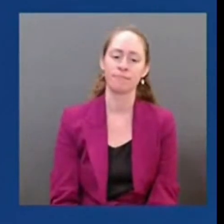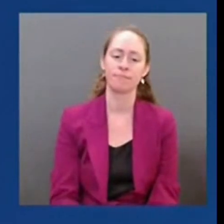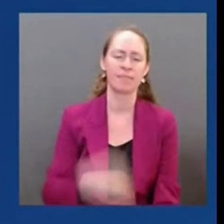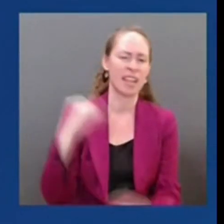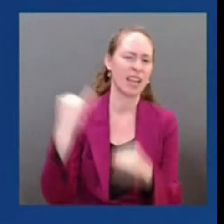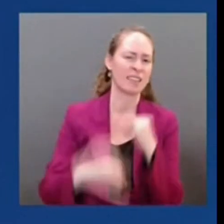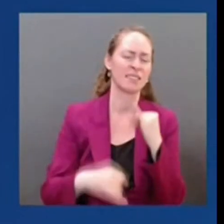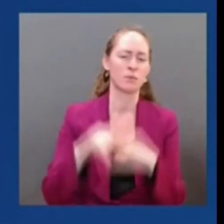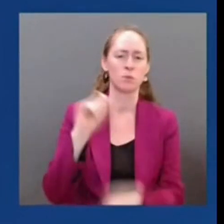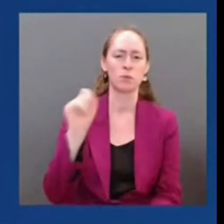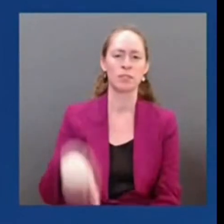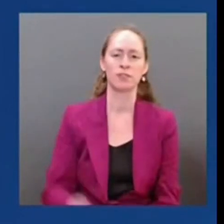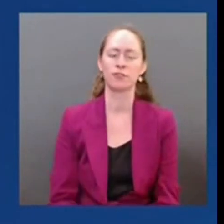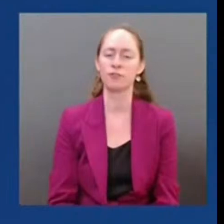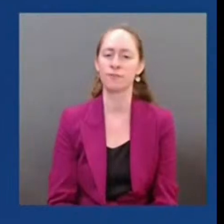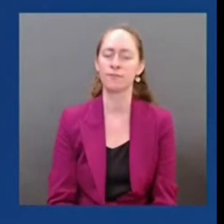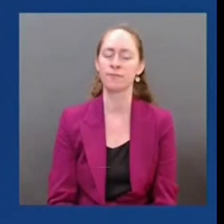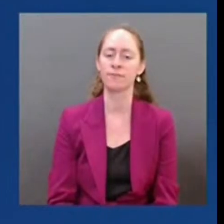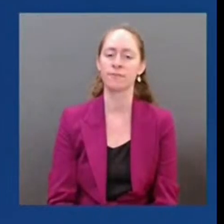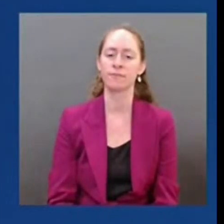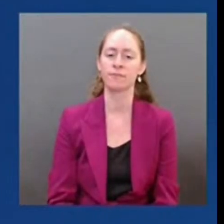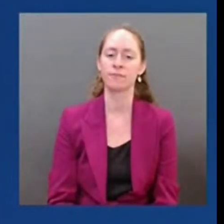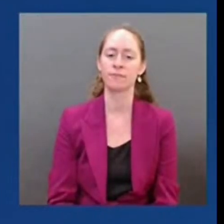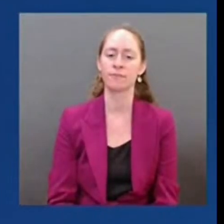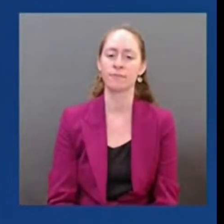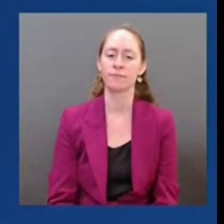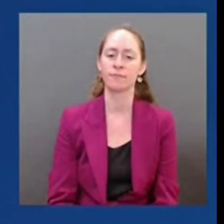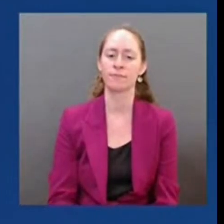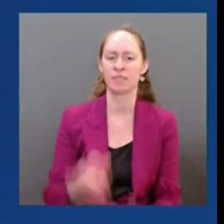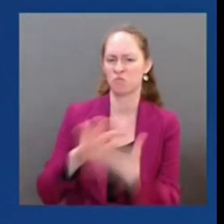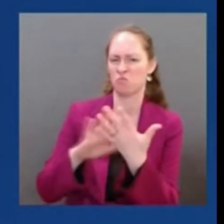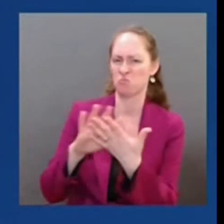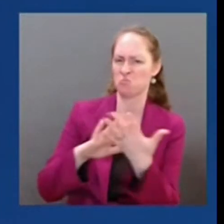MIGHT BE. LAST QUESTION JEFF MASON AT REUTERS.